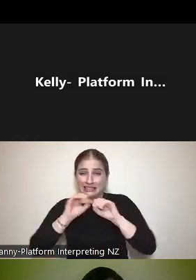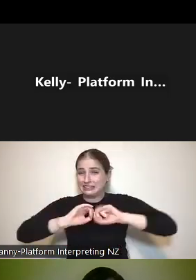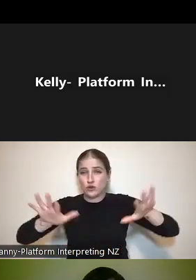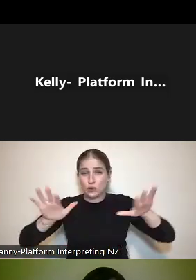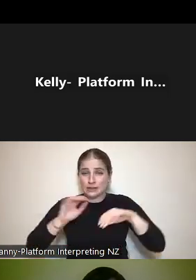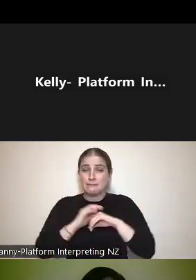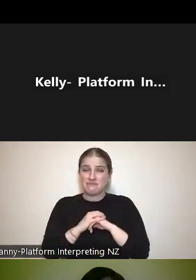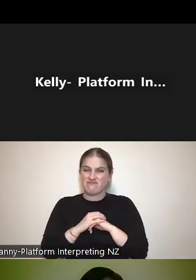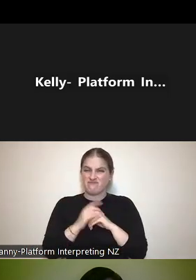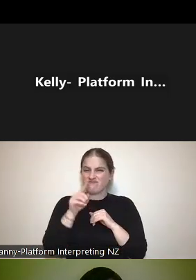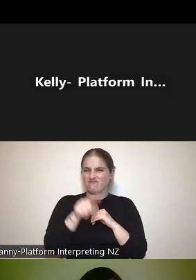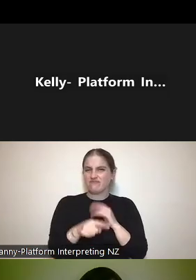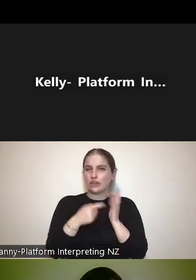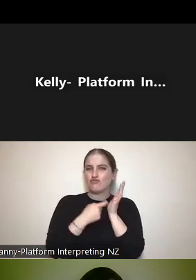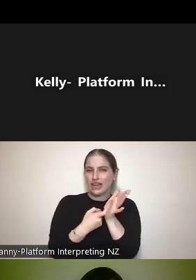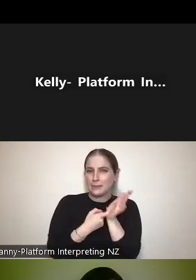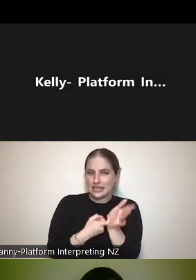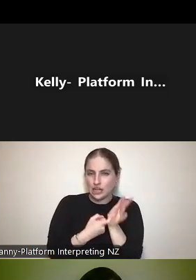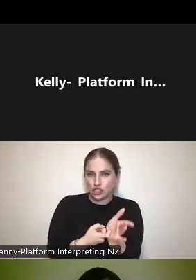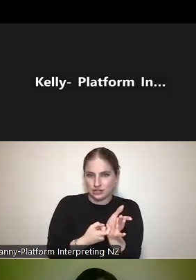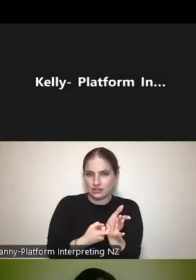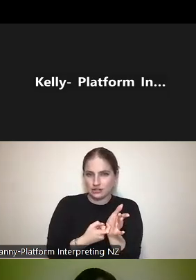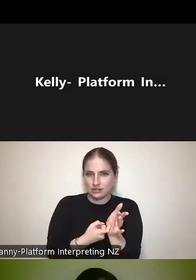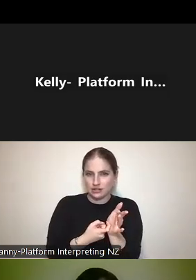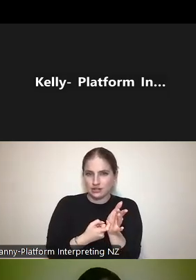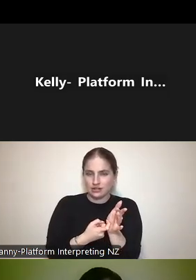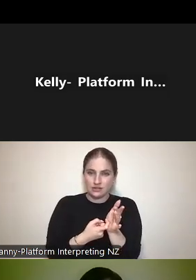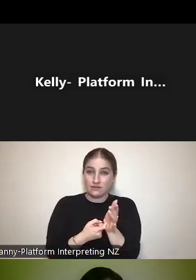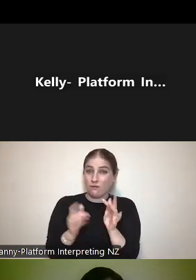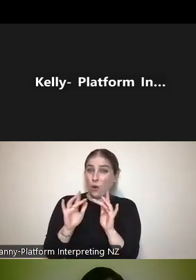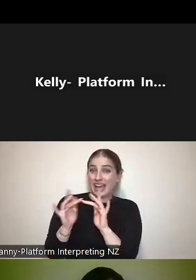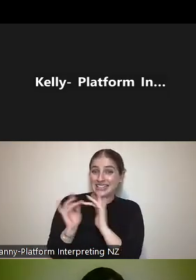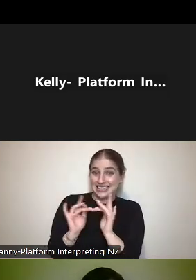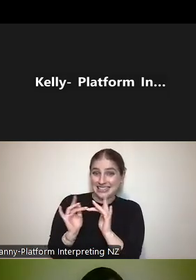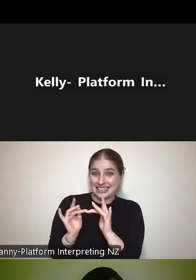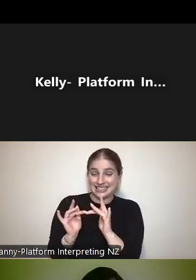the internet and the digital world more accessible to blind and low vision users.